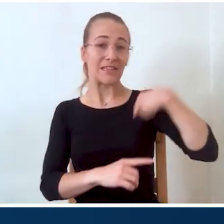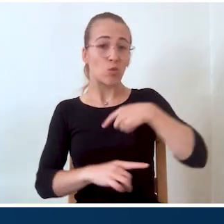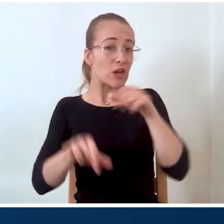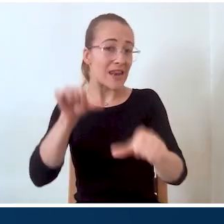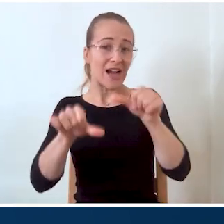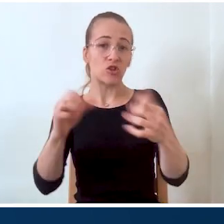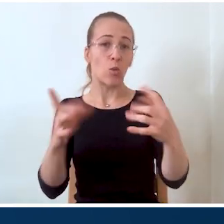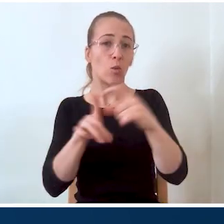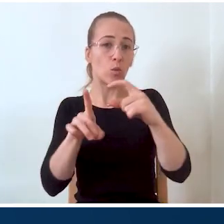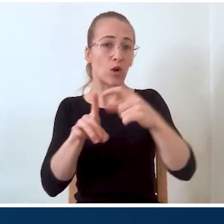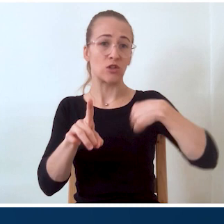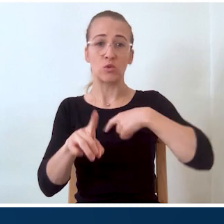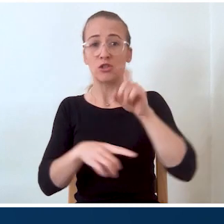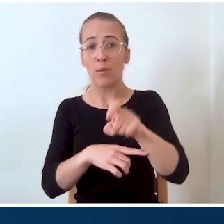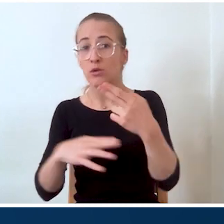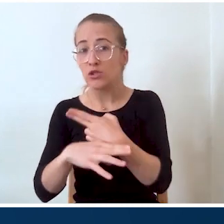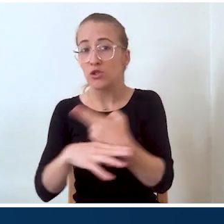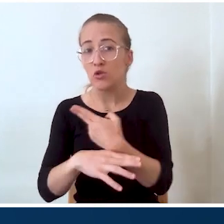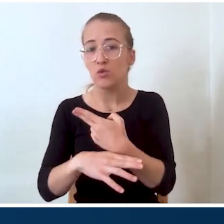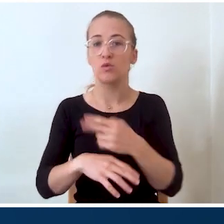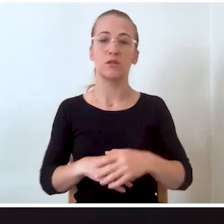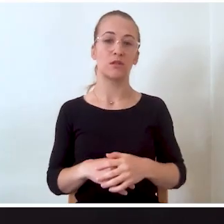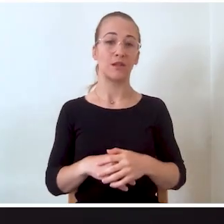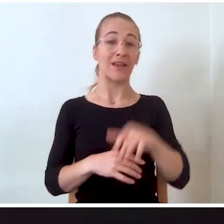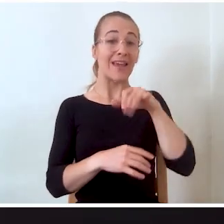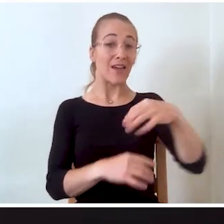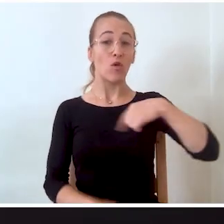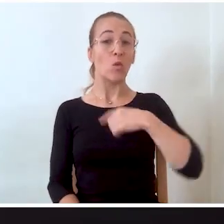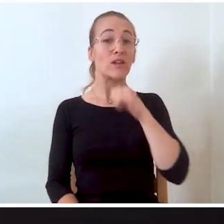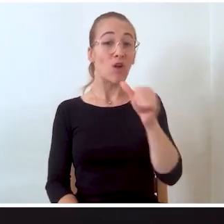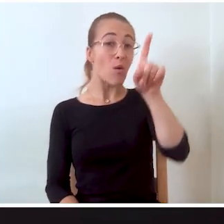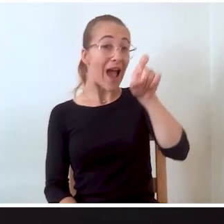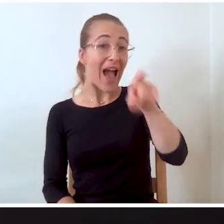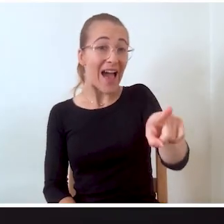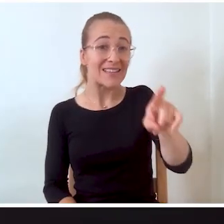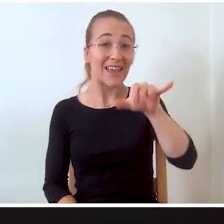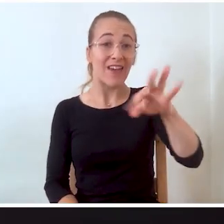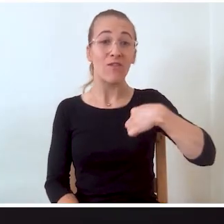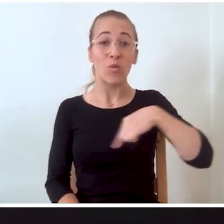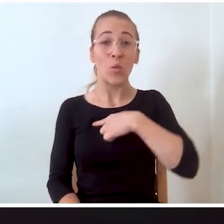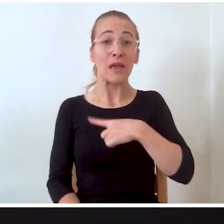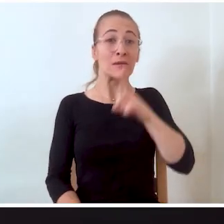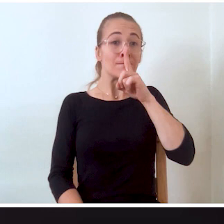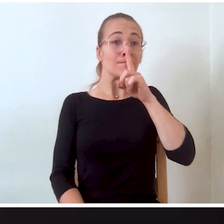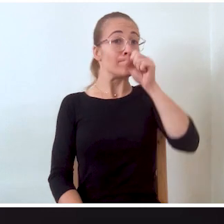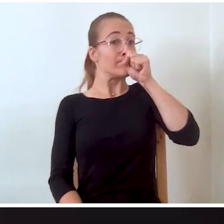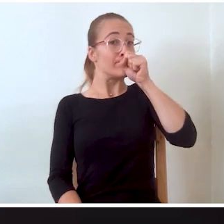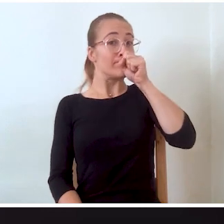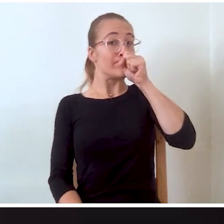what words are we supposed to use? But if we don't, if we don't ask the questions, if we don't say, "Is this accessible?